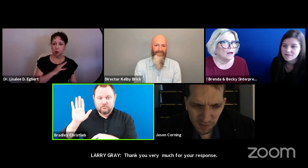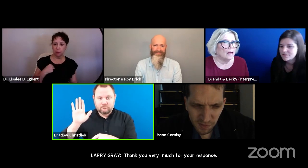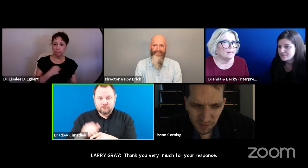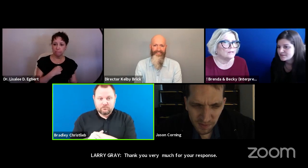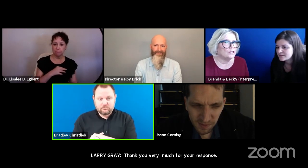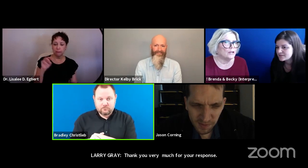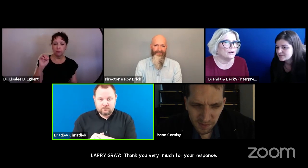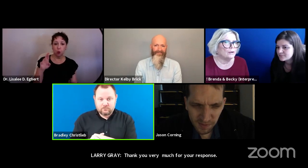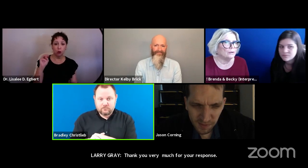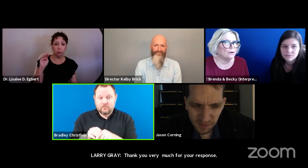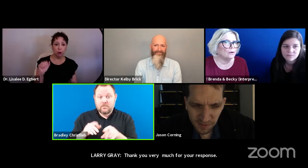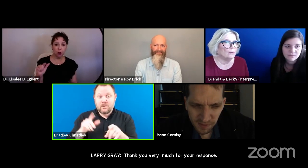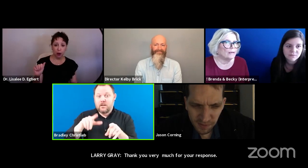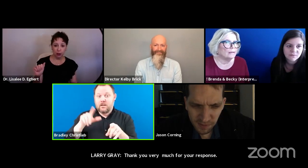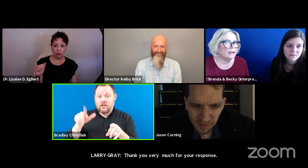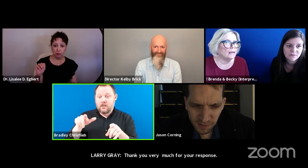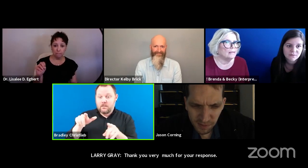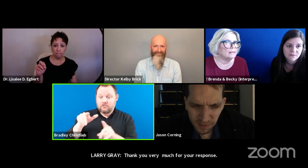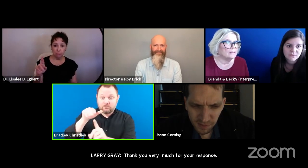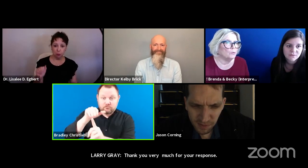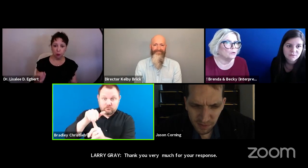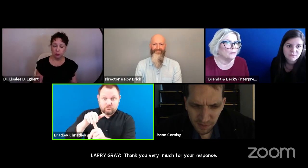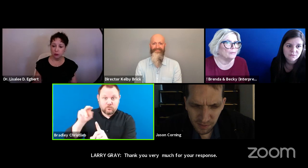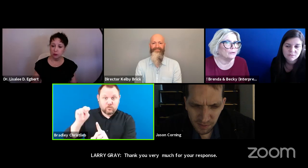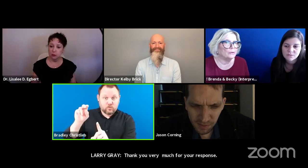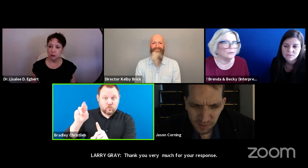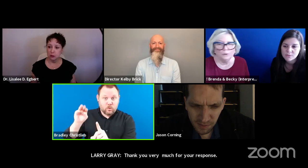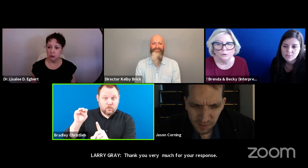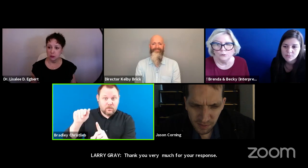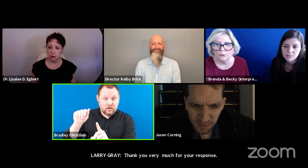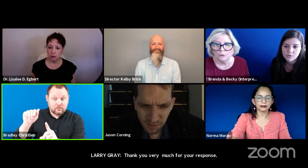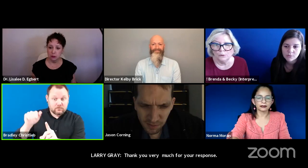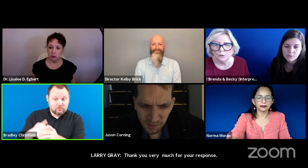I as the Chair recognize board member Norma Moran.